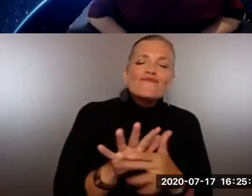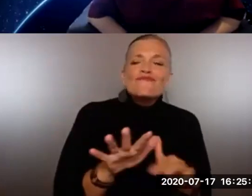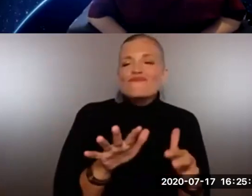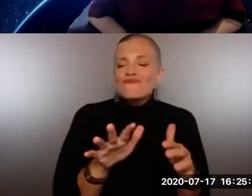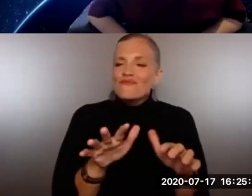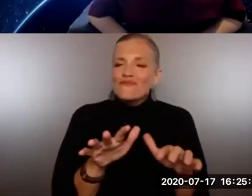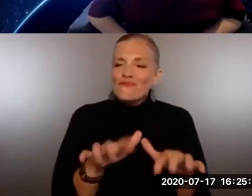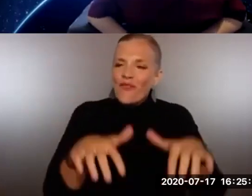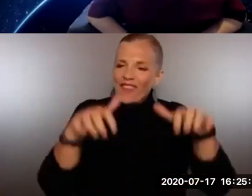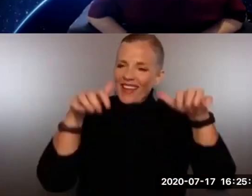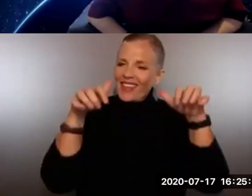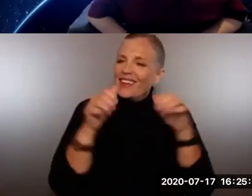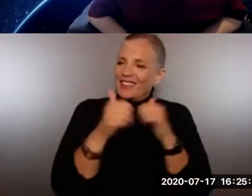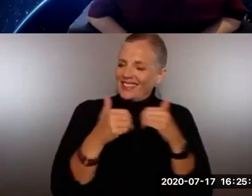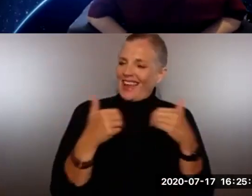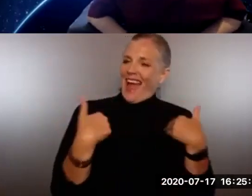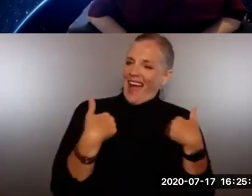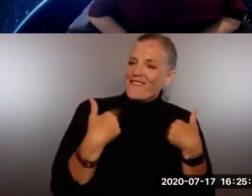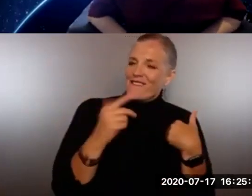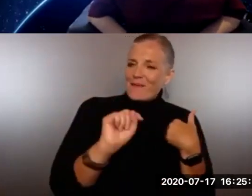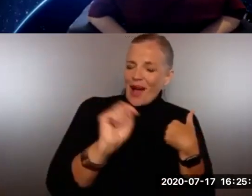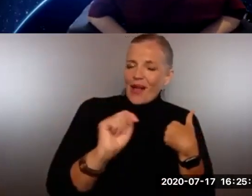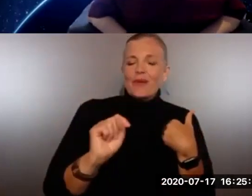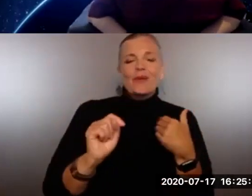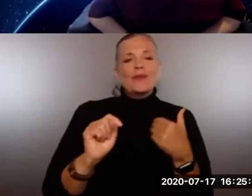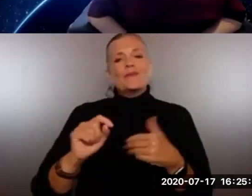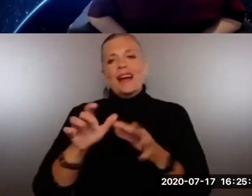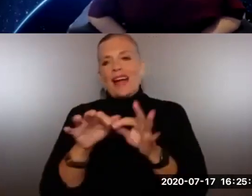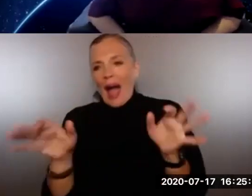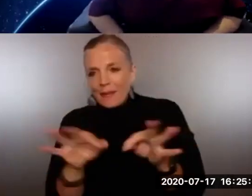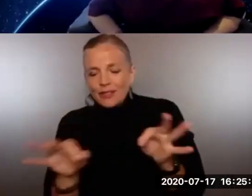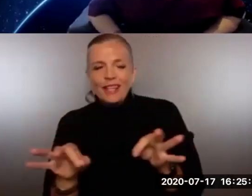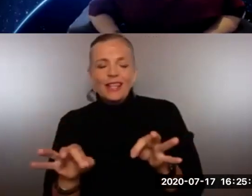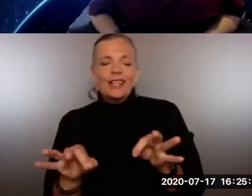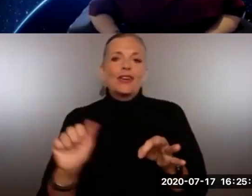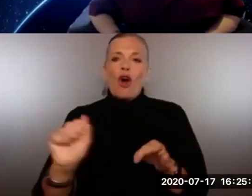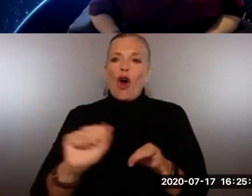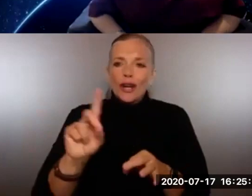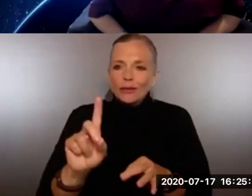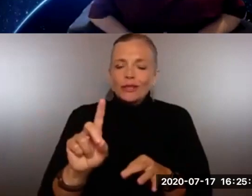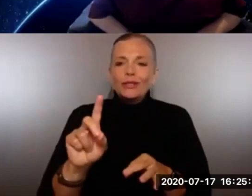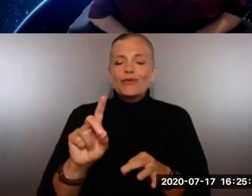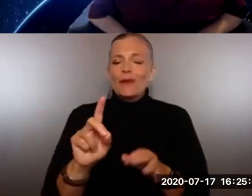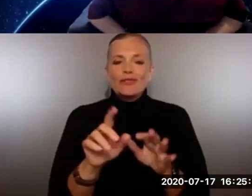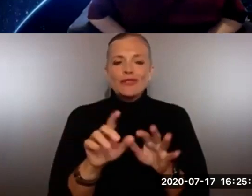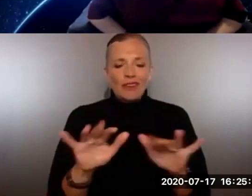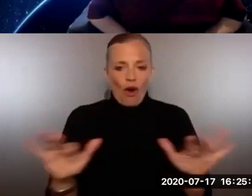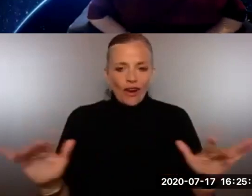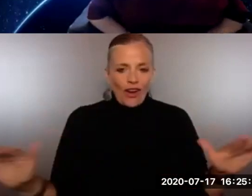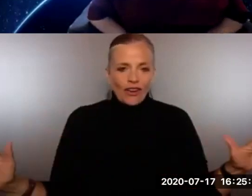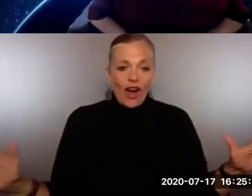and audio description, and on and on and on. And augmentative communication, quite frankly.